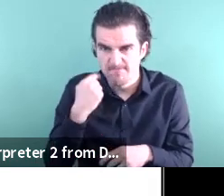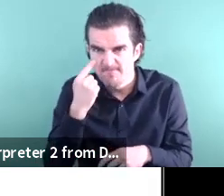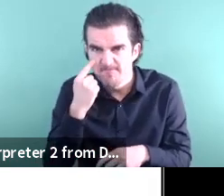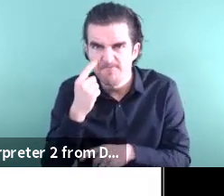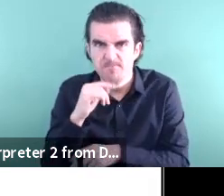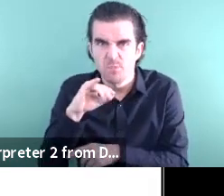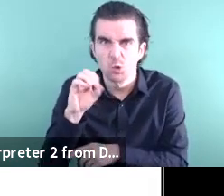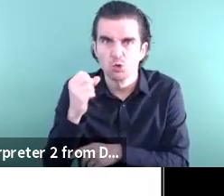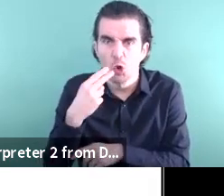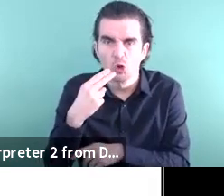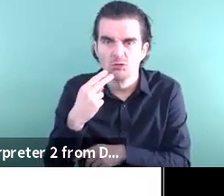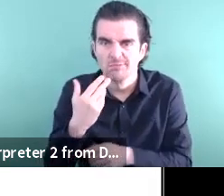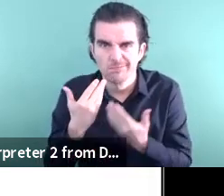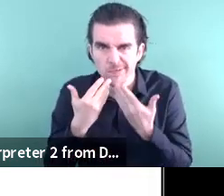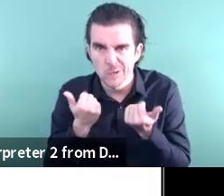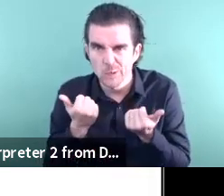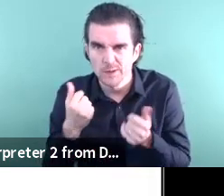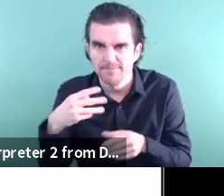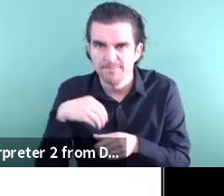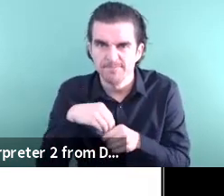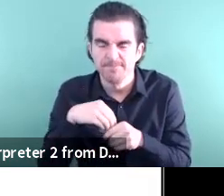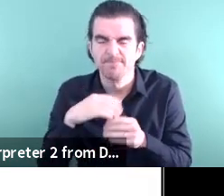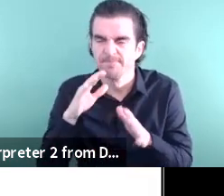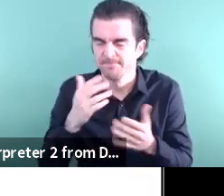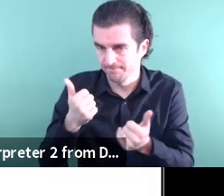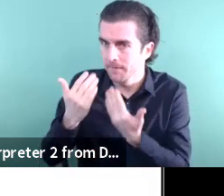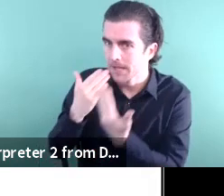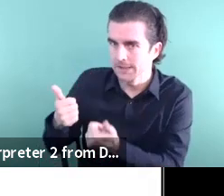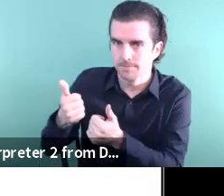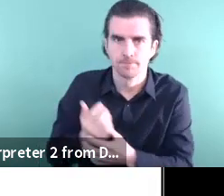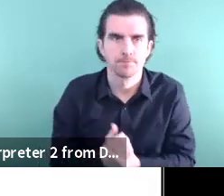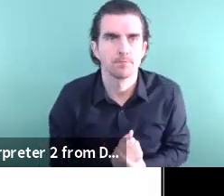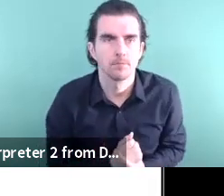of person with disability in Fiji in advocacy and work with the government